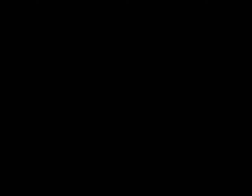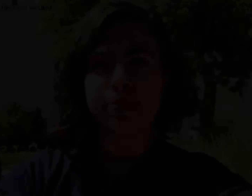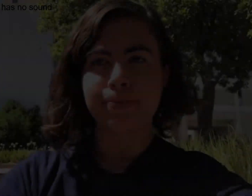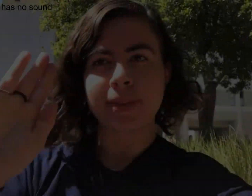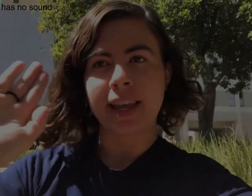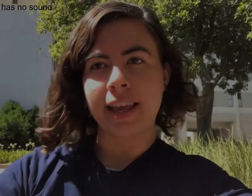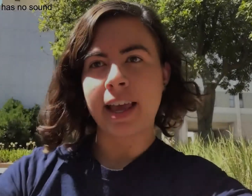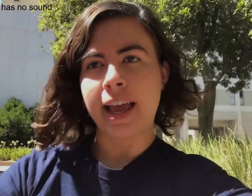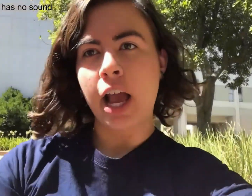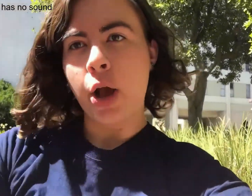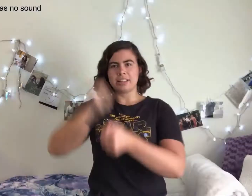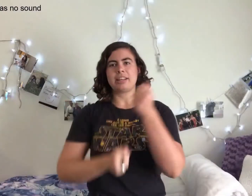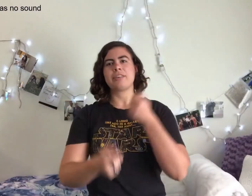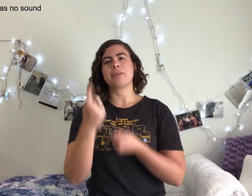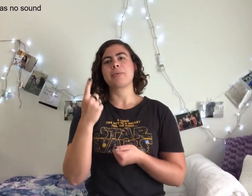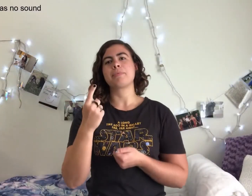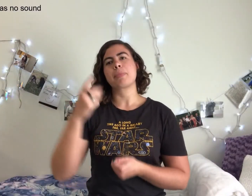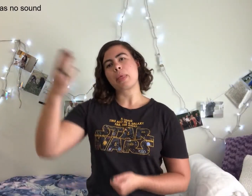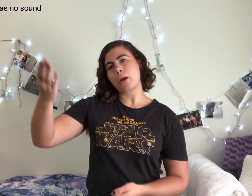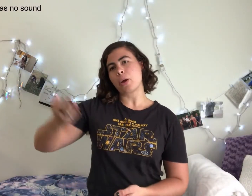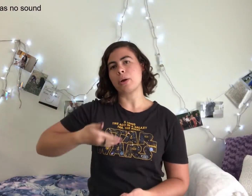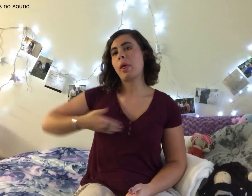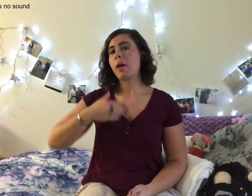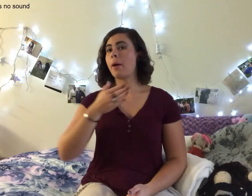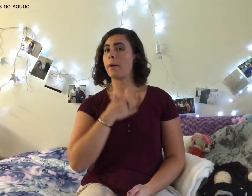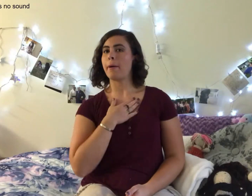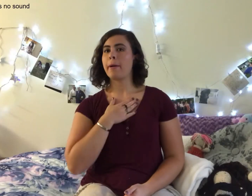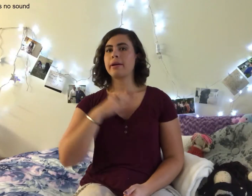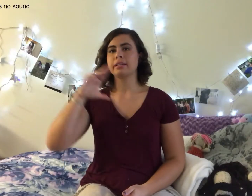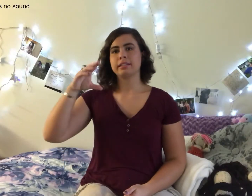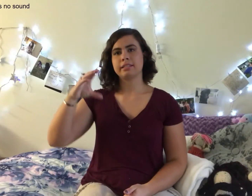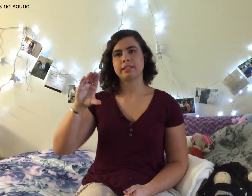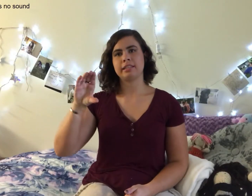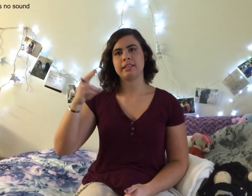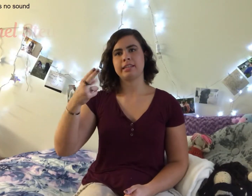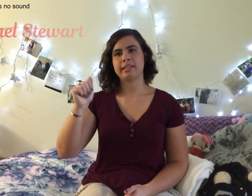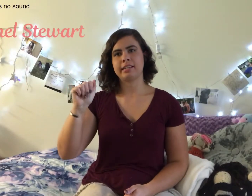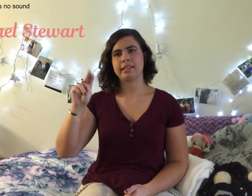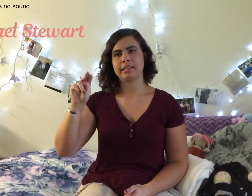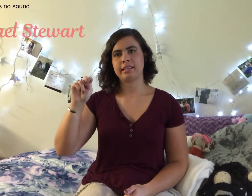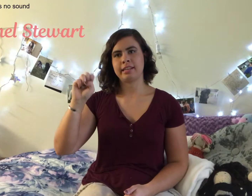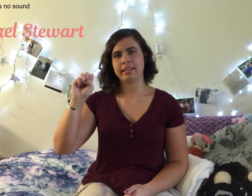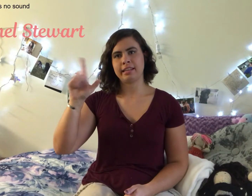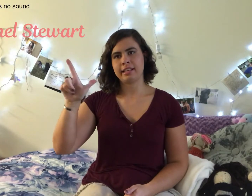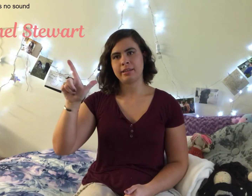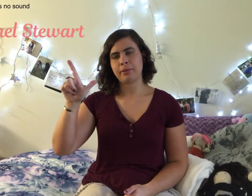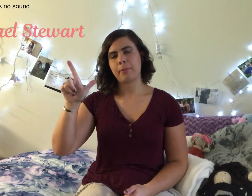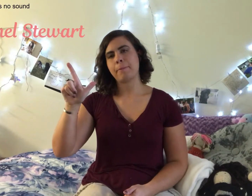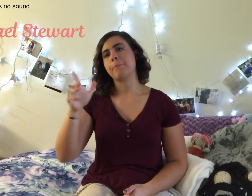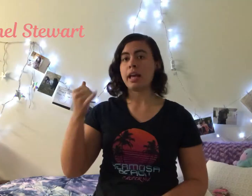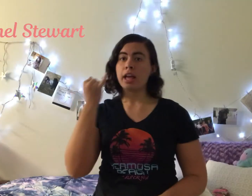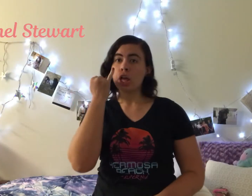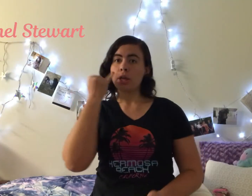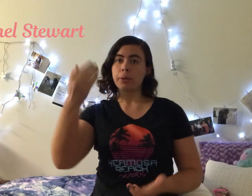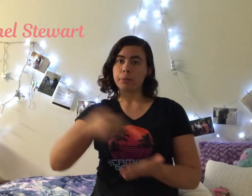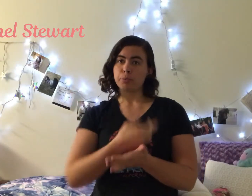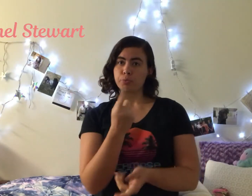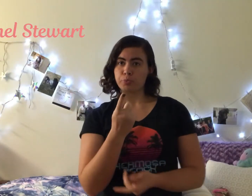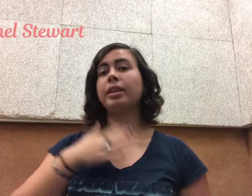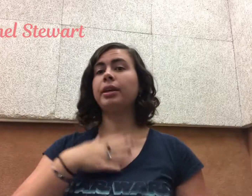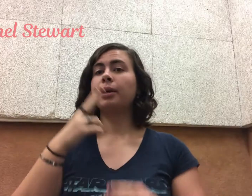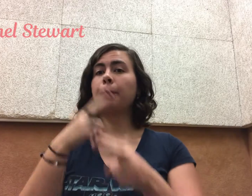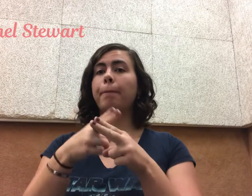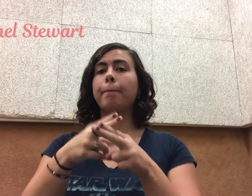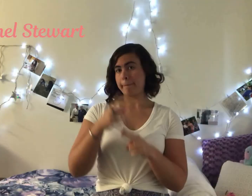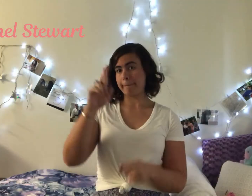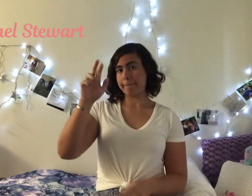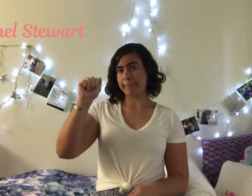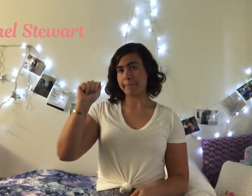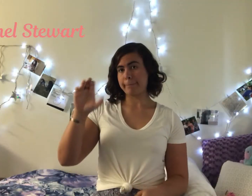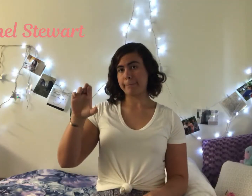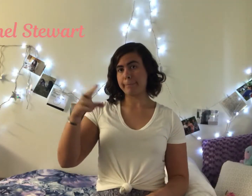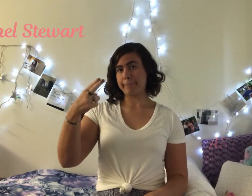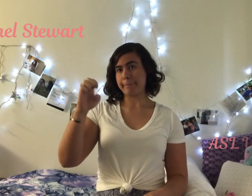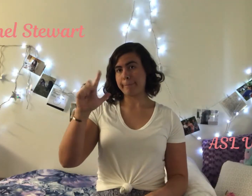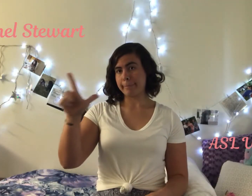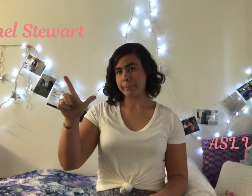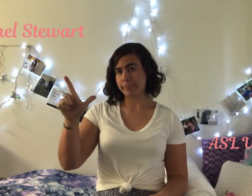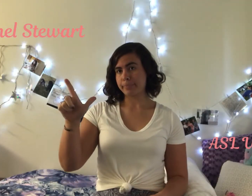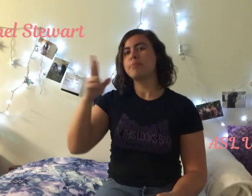Hello everyone! Welcome to my channel. If you're new, my name is Rachel.